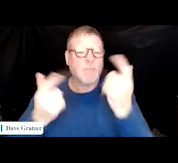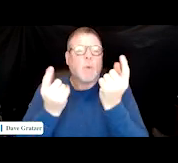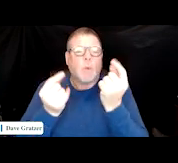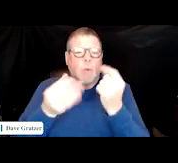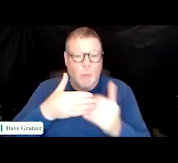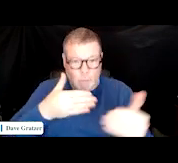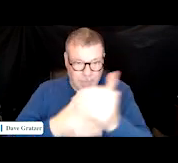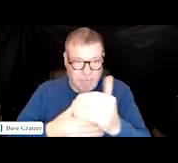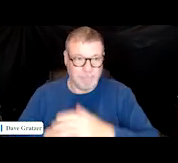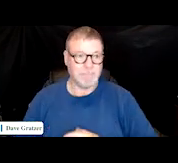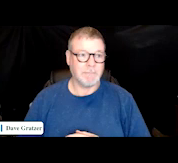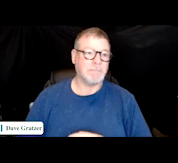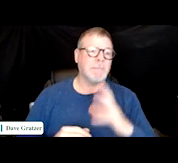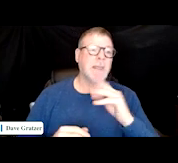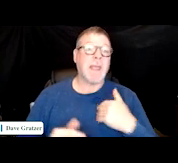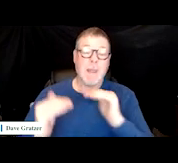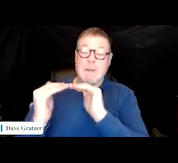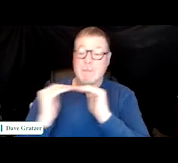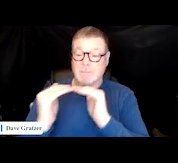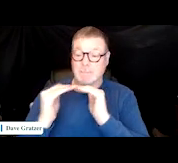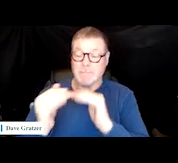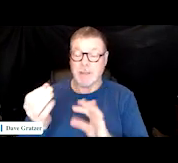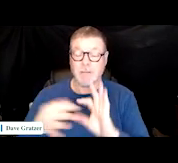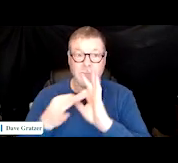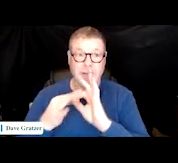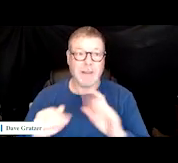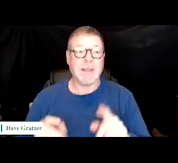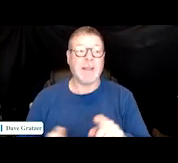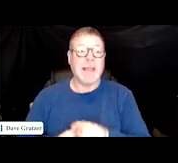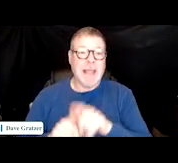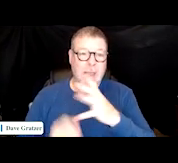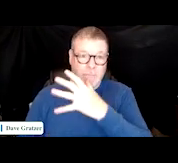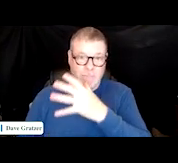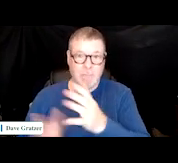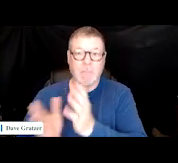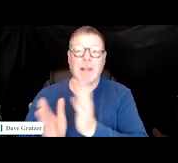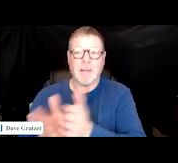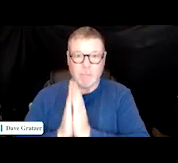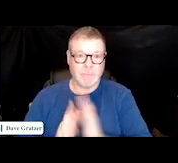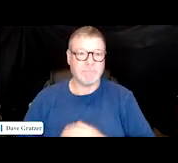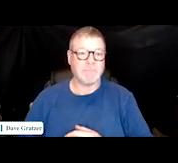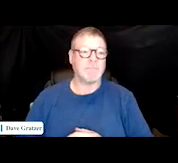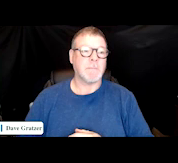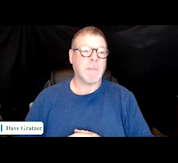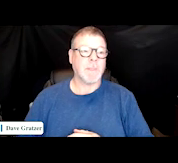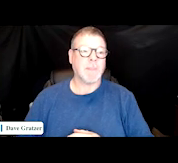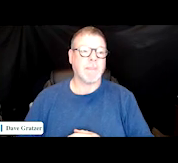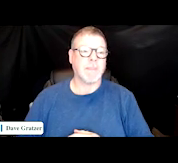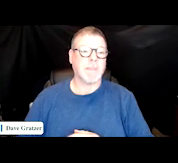I maintained a relationship with his mother, at the son's request. I contacted a local detox